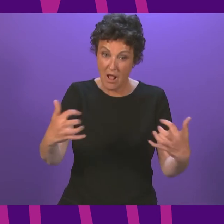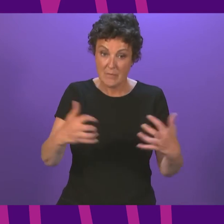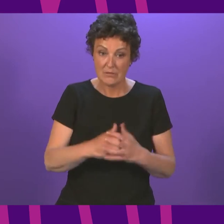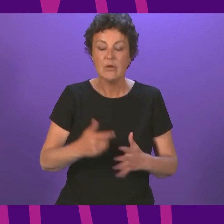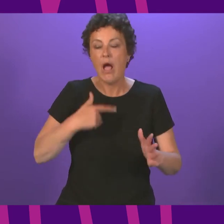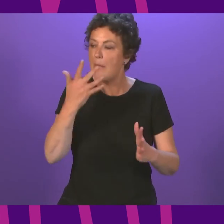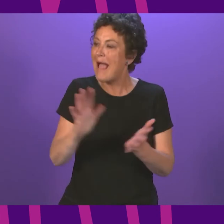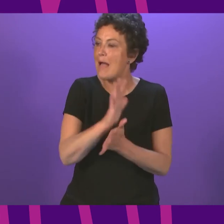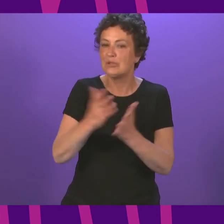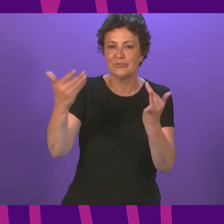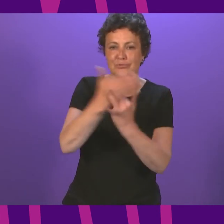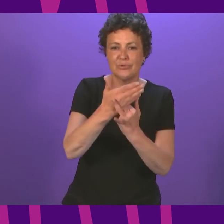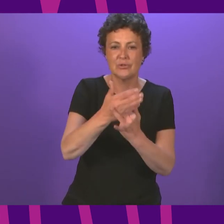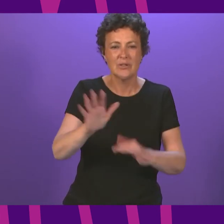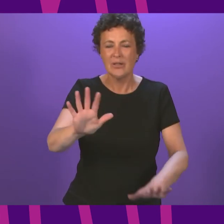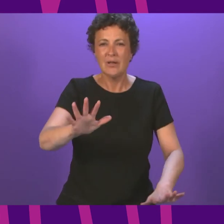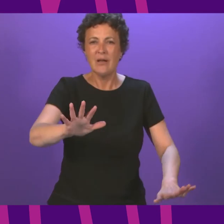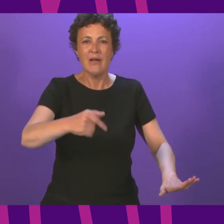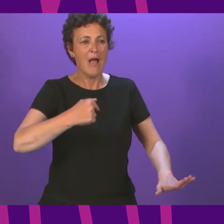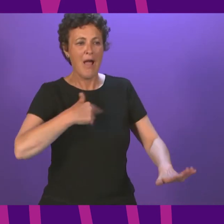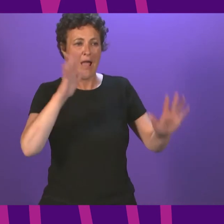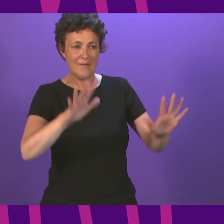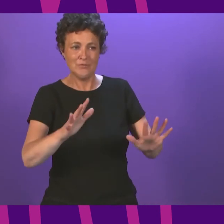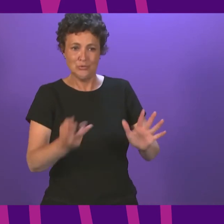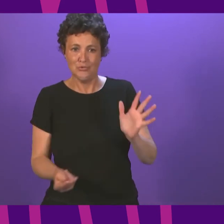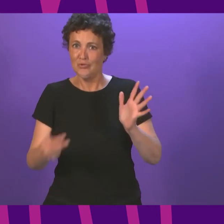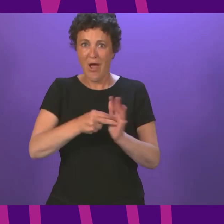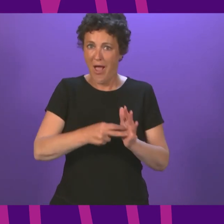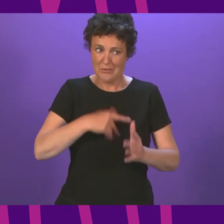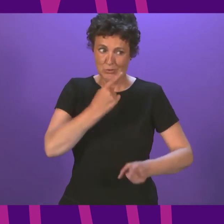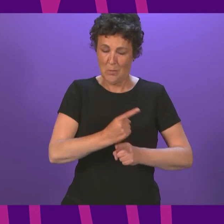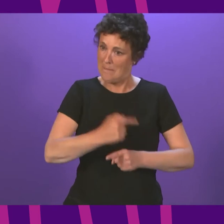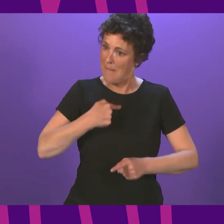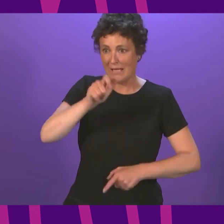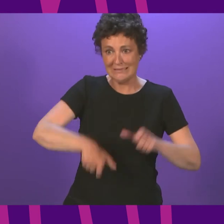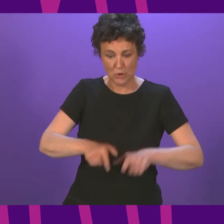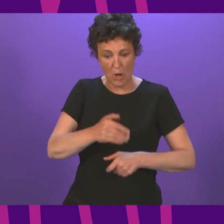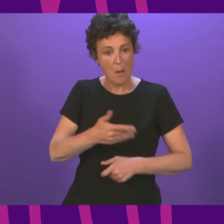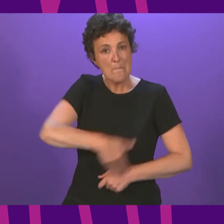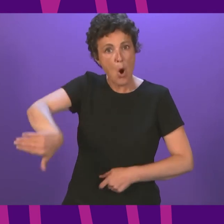I have to defend my constituency’s Borders Buses, which has done its utmost to deliver